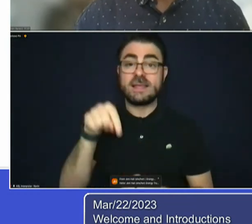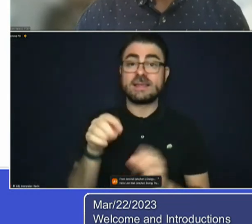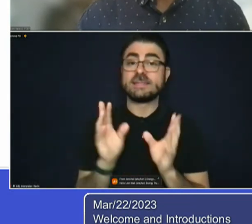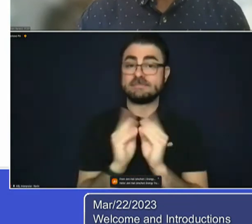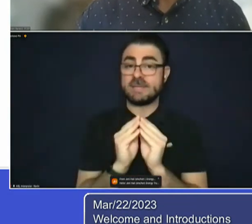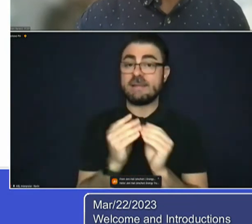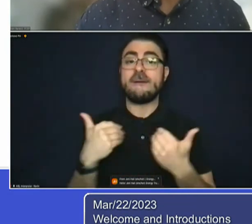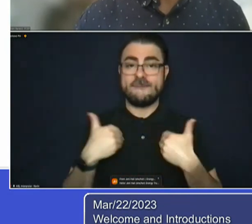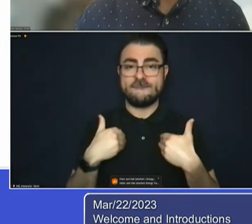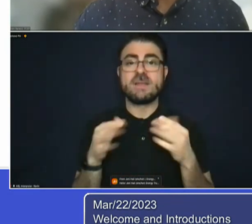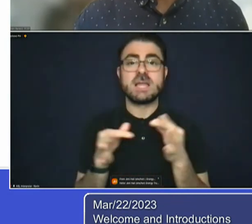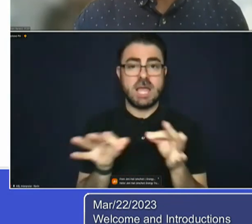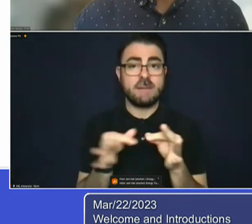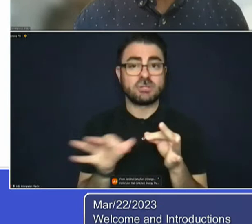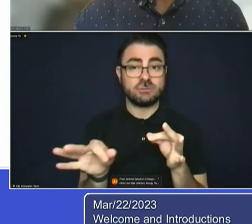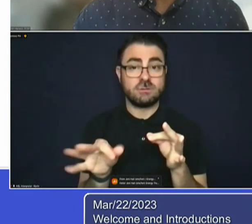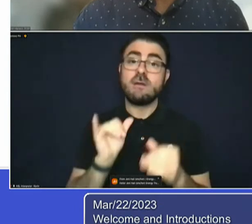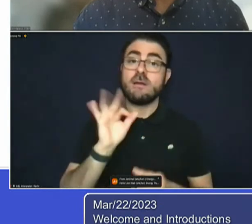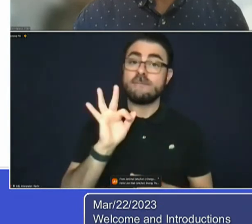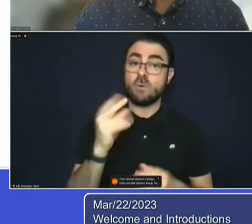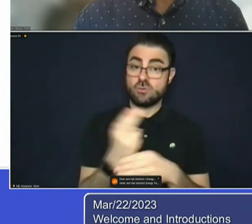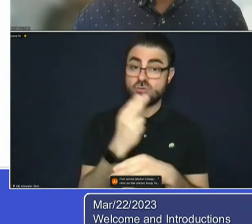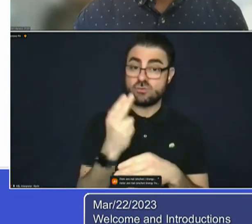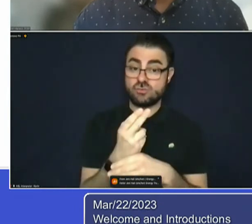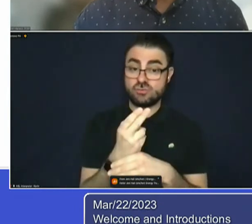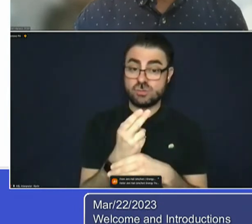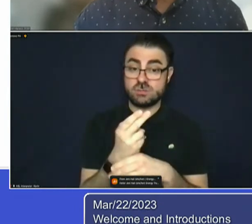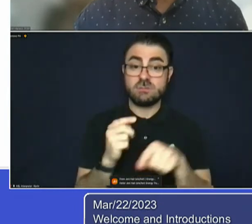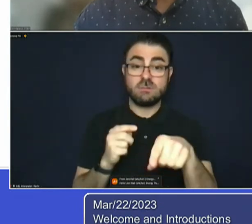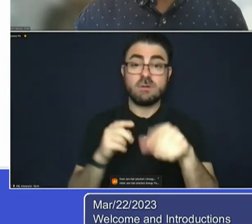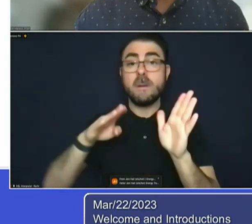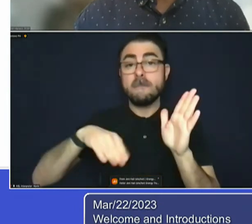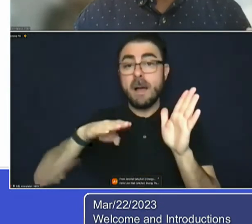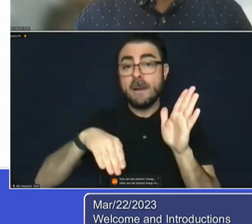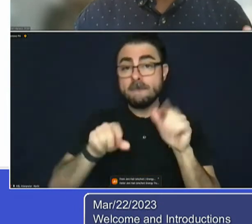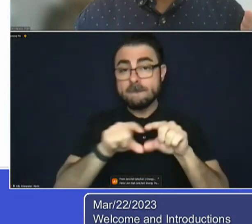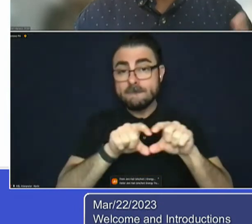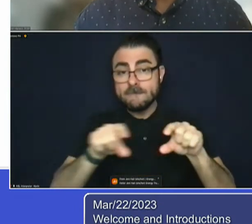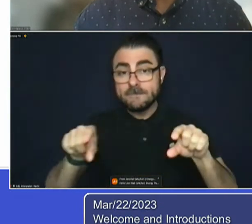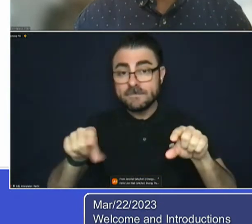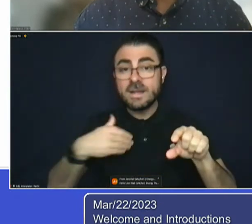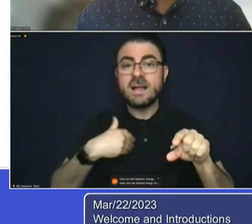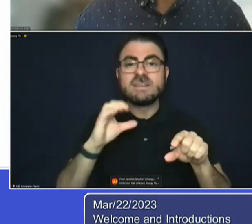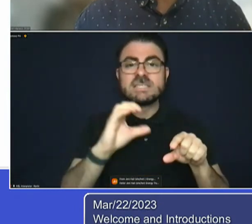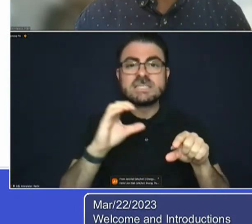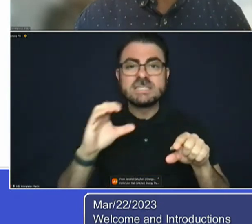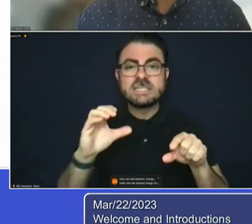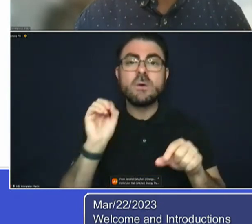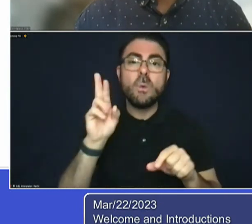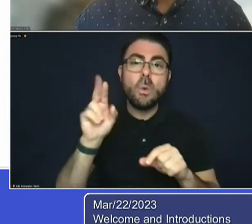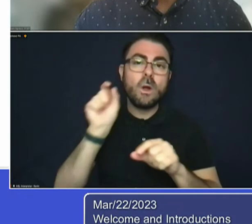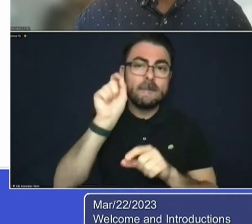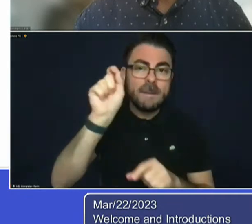ABLE TO ACCESS THIS AFTERWARDS. THIS MEETING DOES HAVE